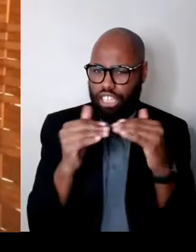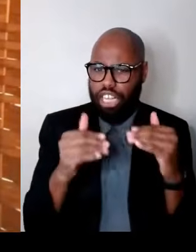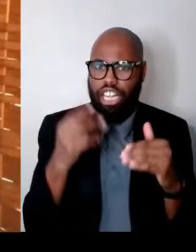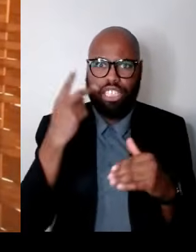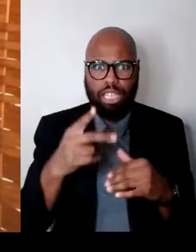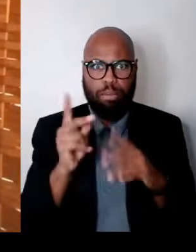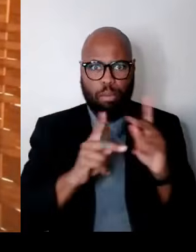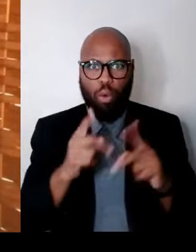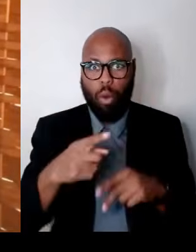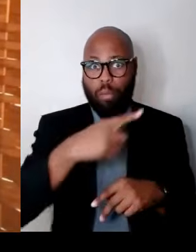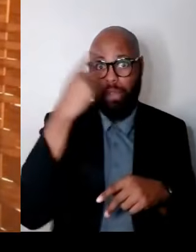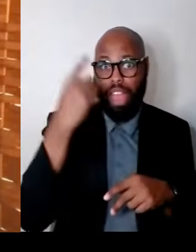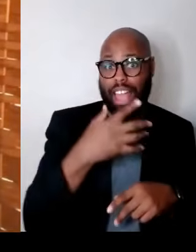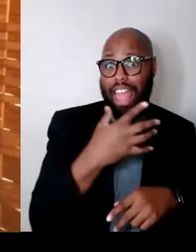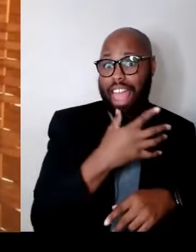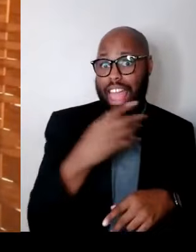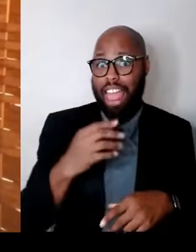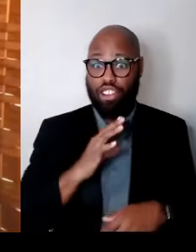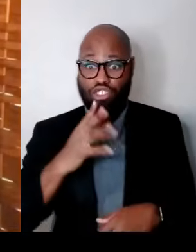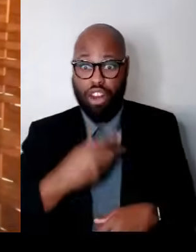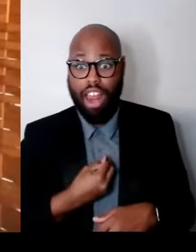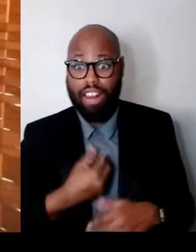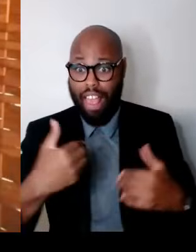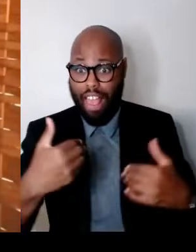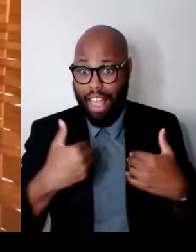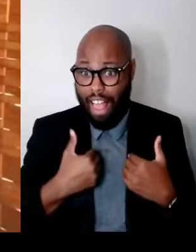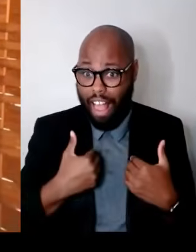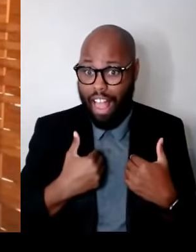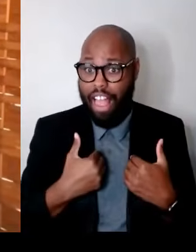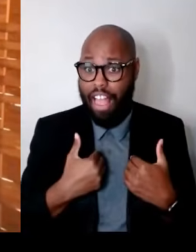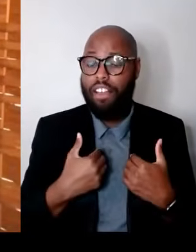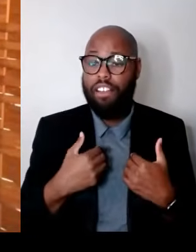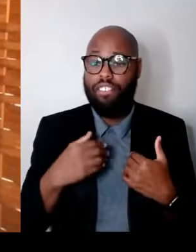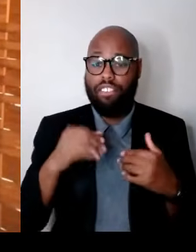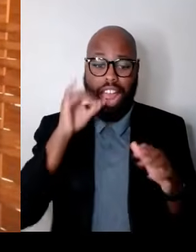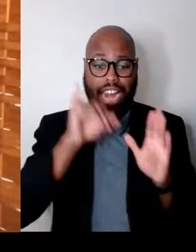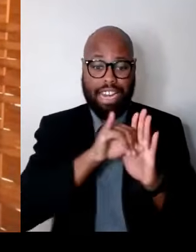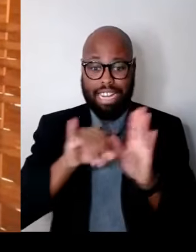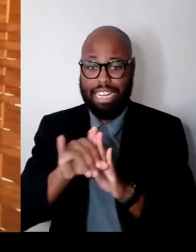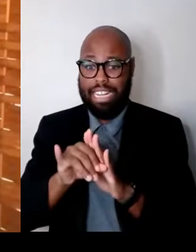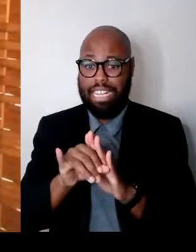who hold identities that are often oppressed. What it feels emotionally is that,